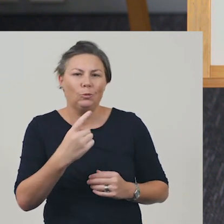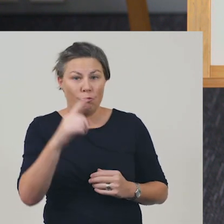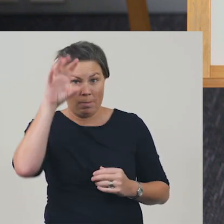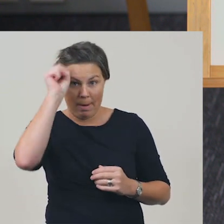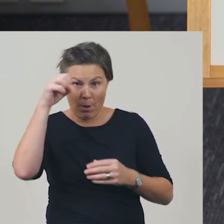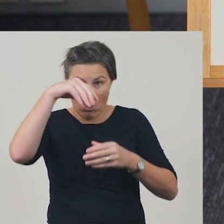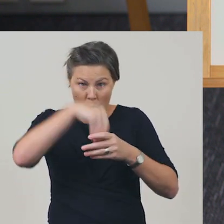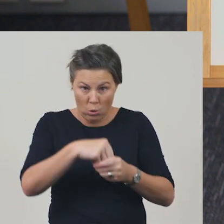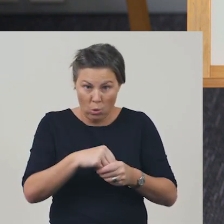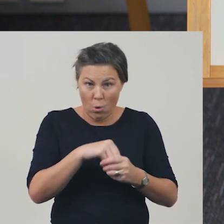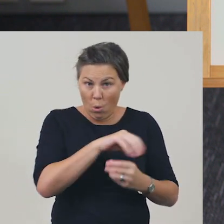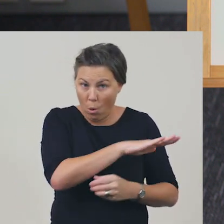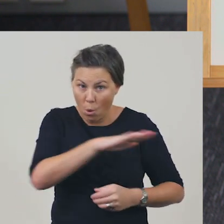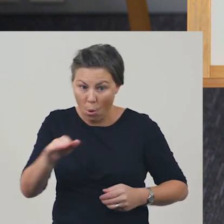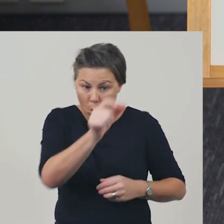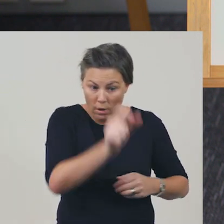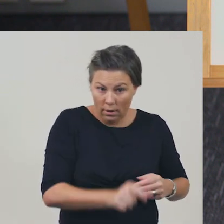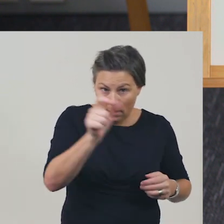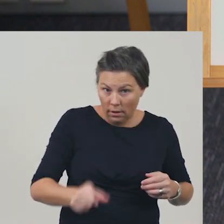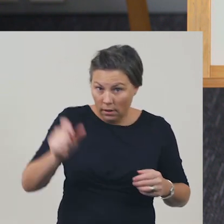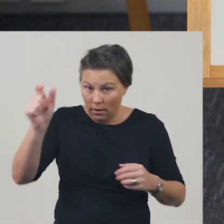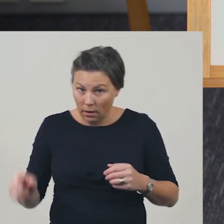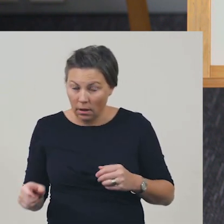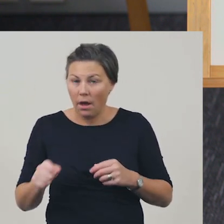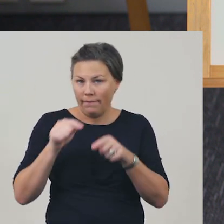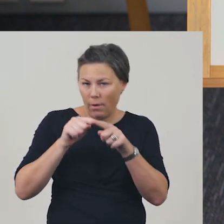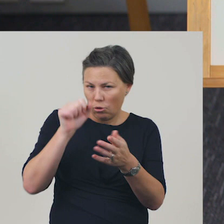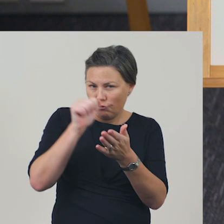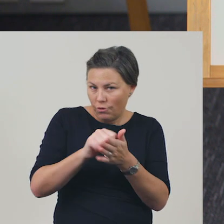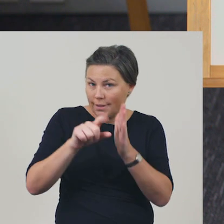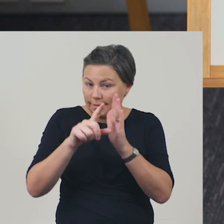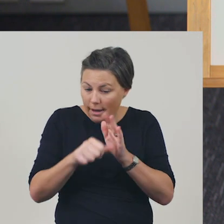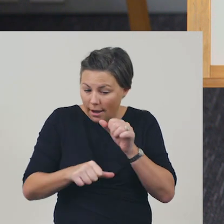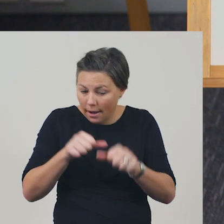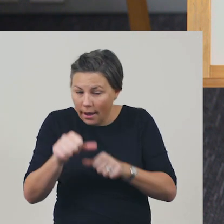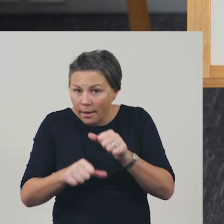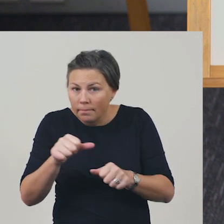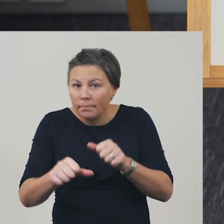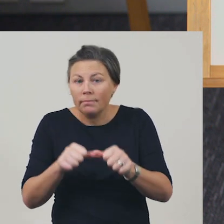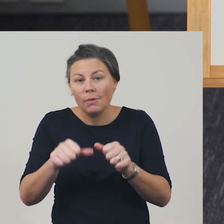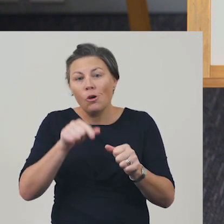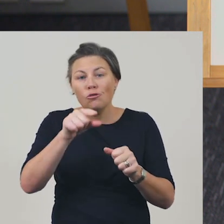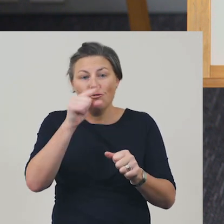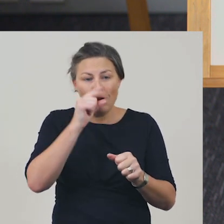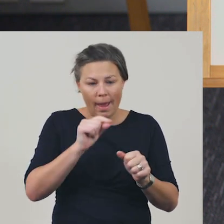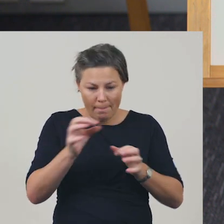Plan to retell the story with the events in the correct order, and retell the story to your family, or friends.